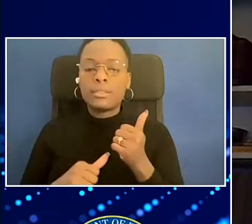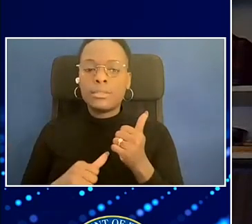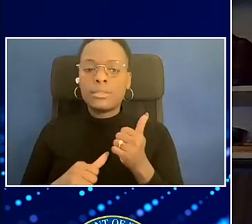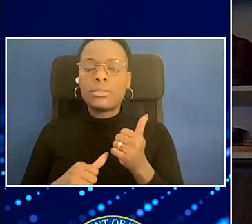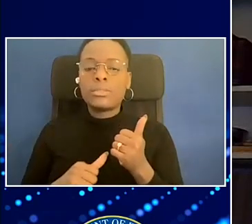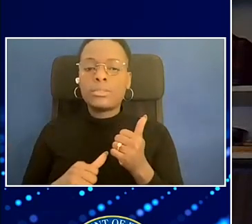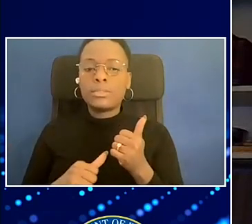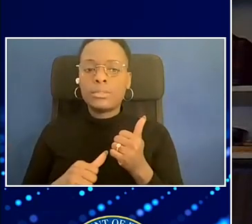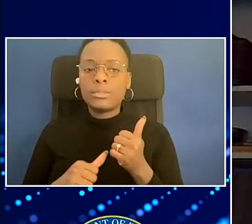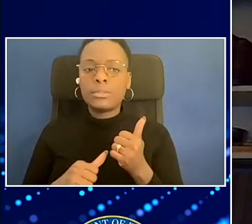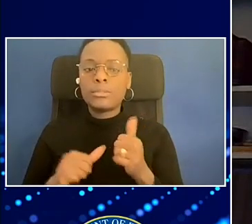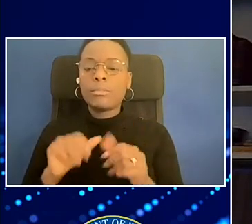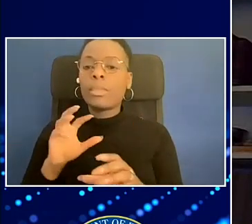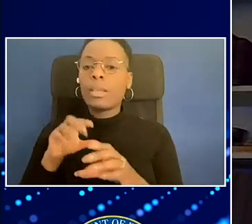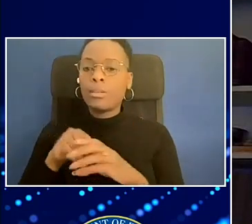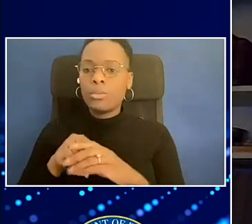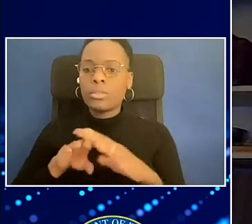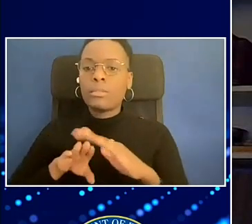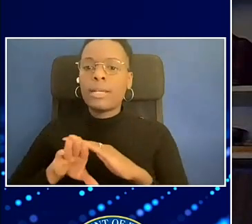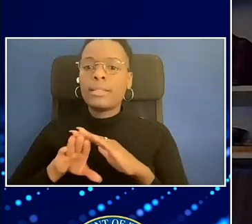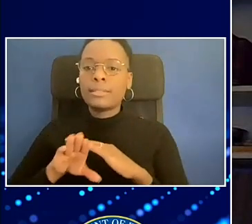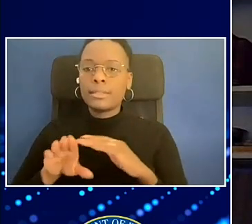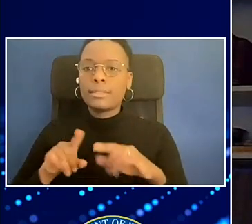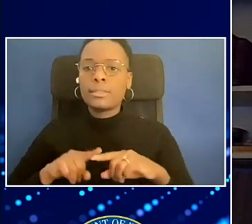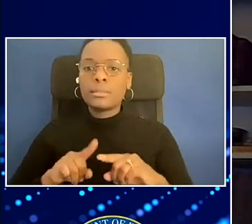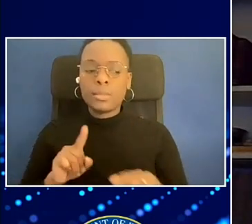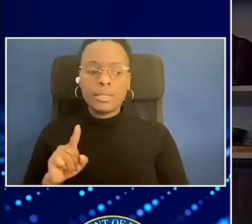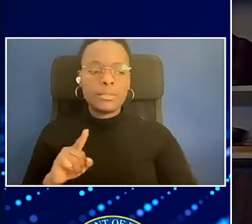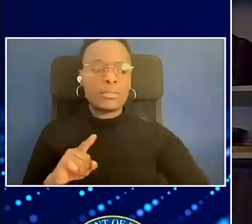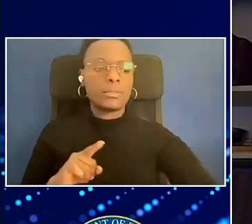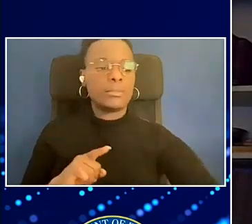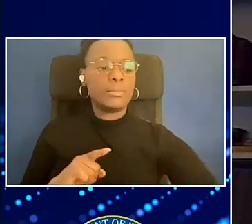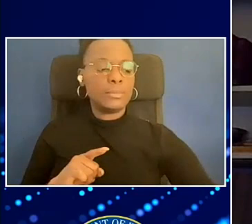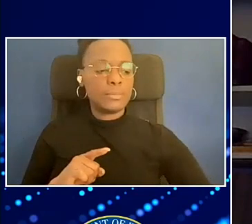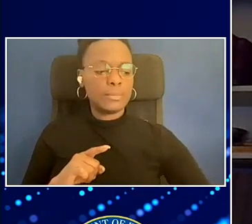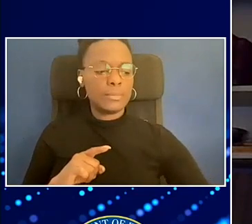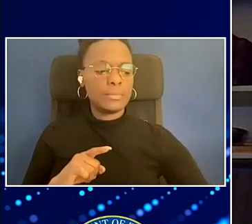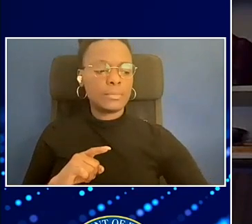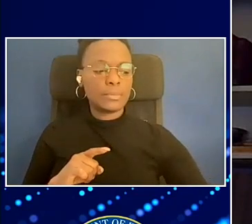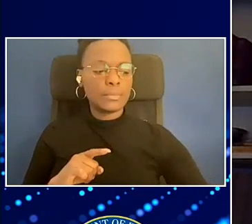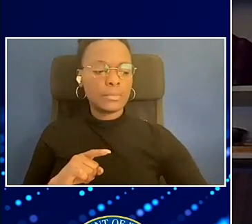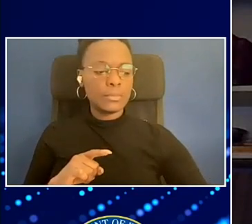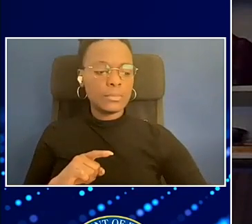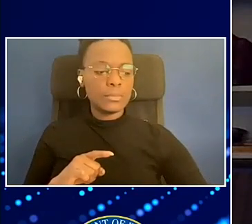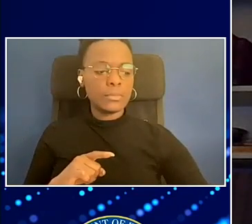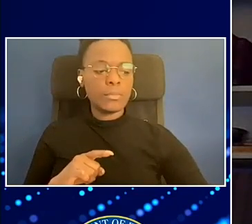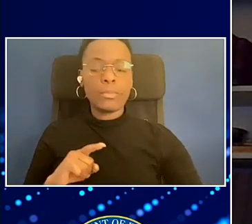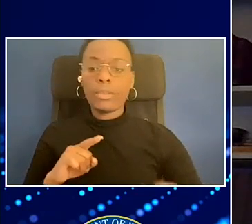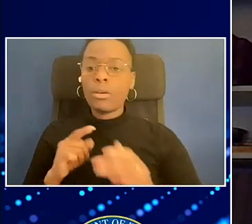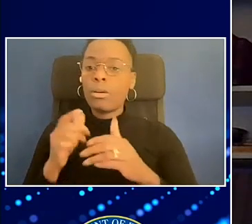inclusive access for that. But as a matter of it being just included in tuition and fees for which the